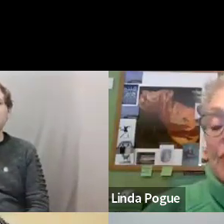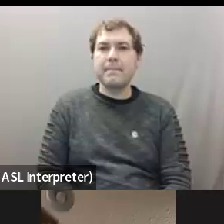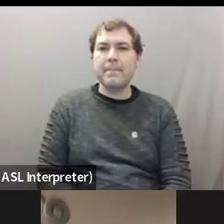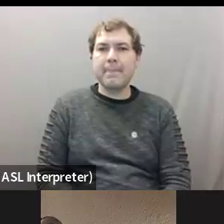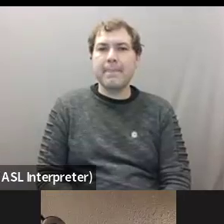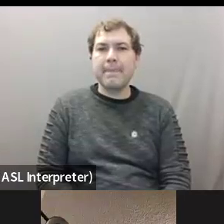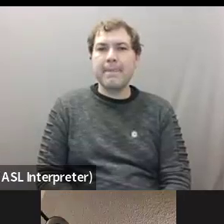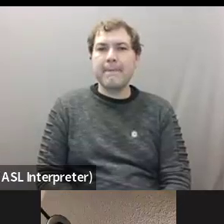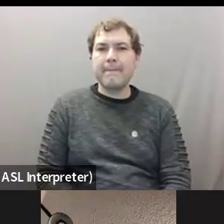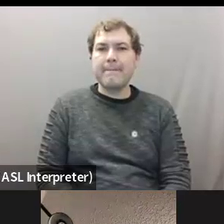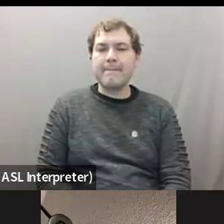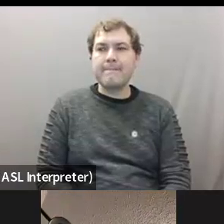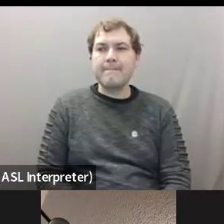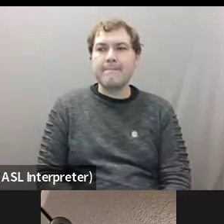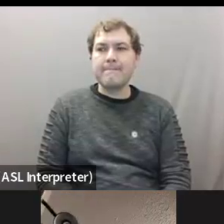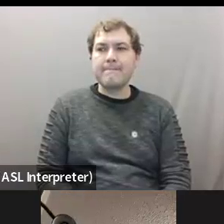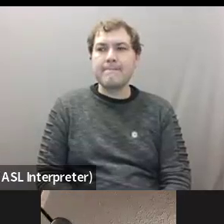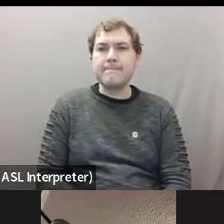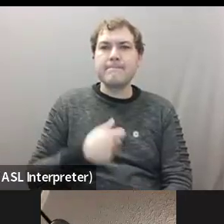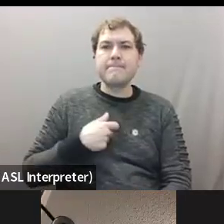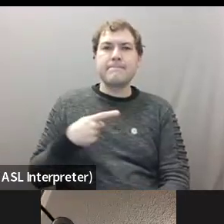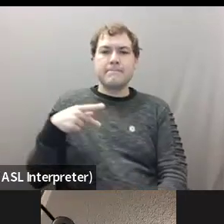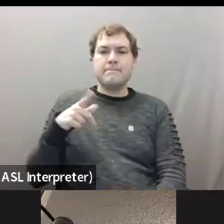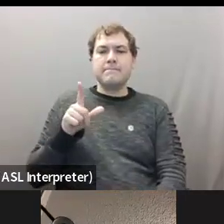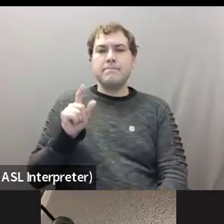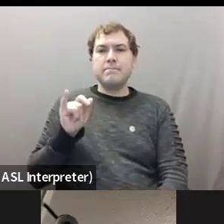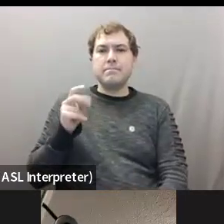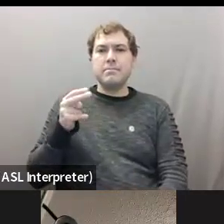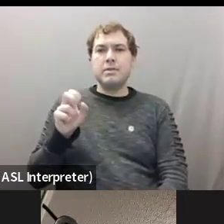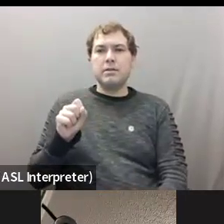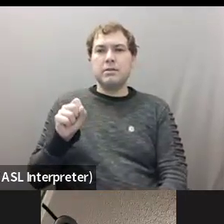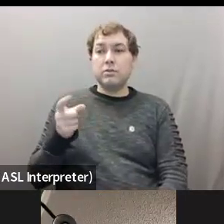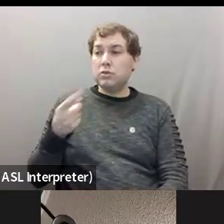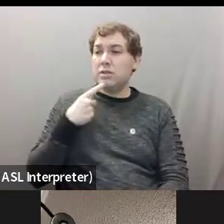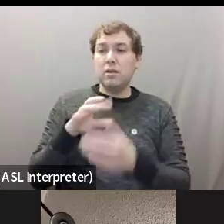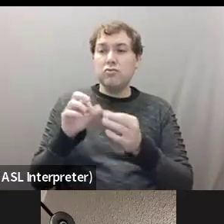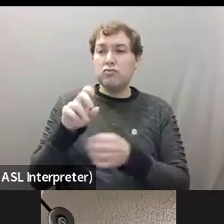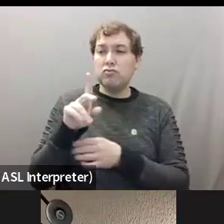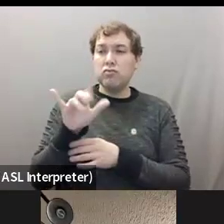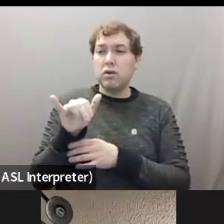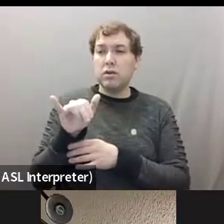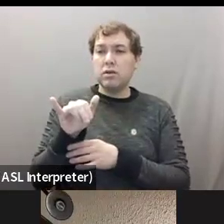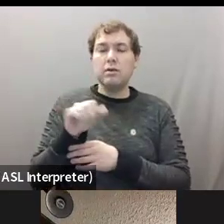Visible Voices Captioner: Where in Montana are you from? I'm from plains. Troy Bowser: You say Troy? Visible Voices Captioner: Yeah, I guess.